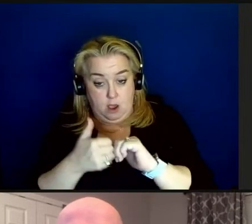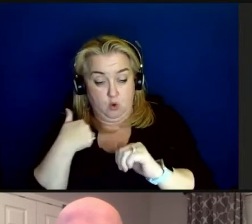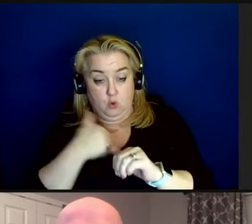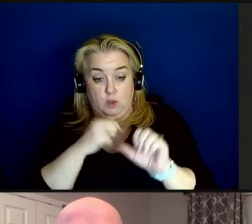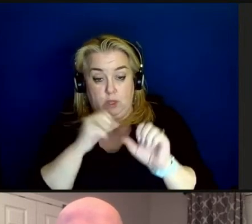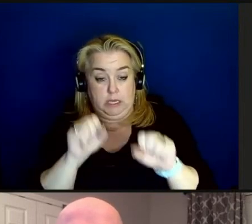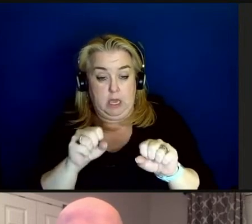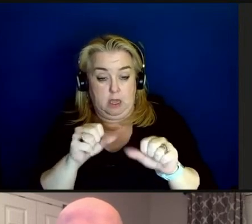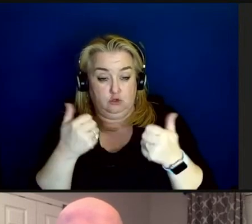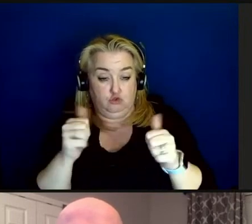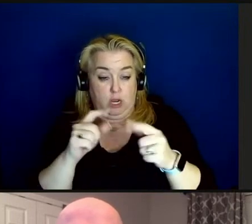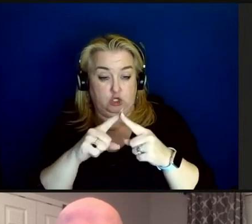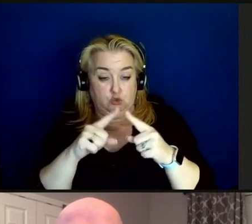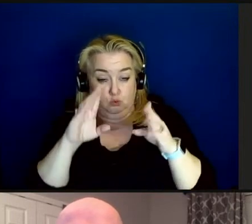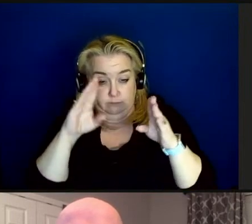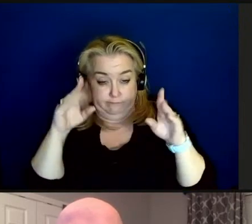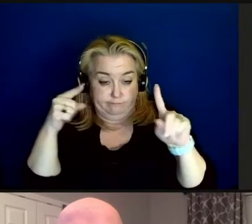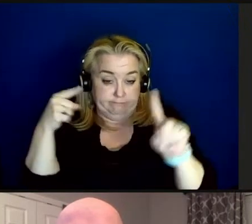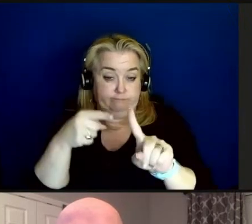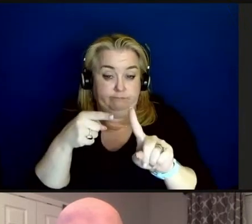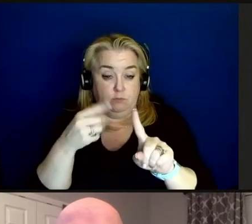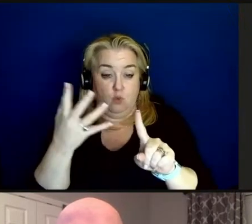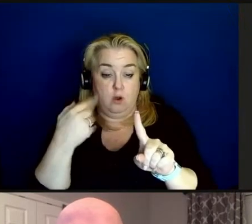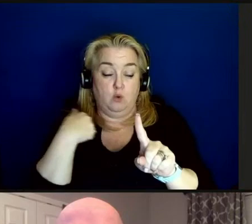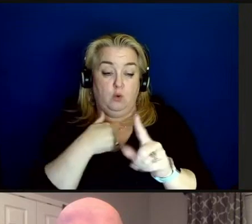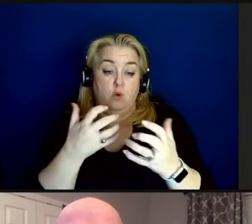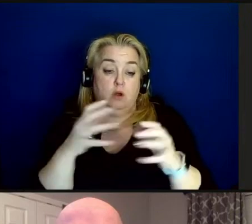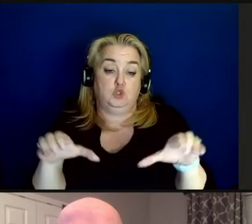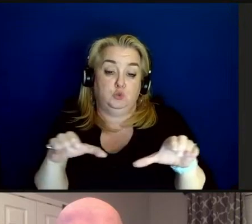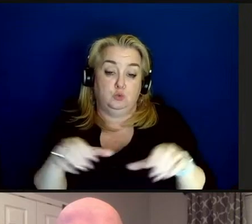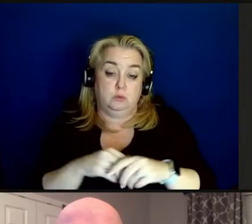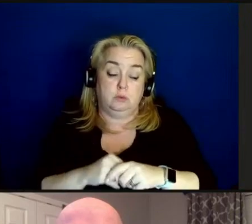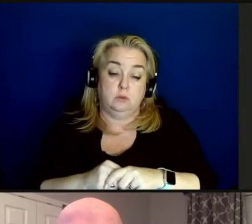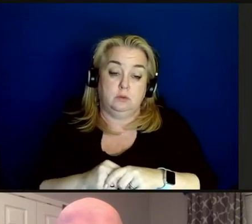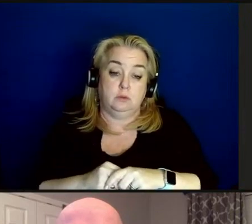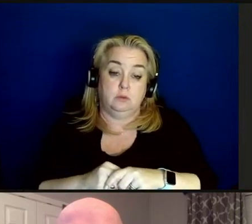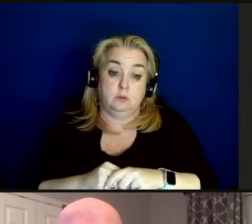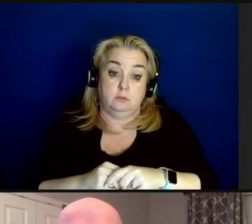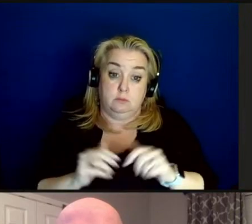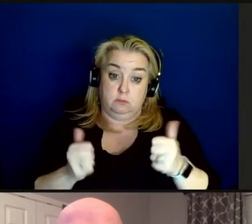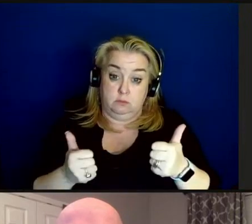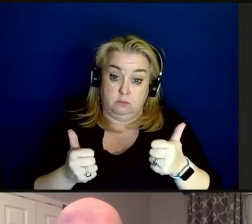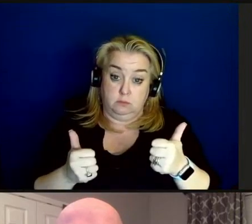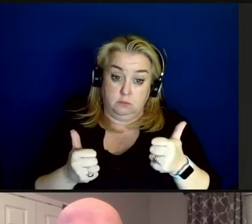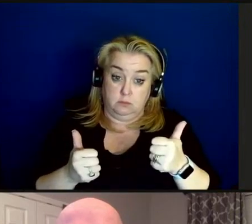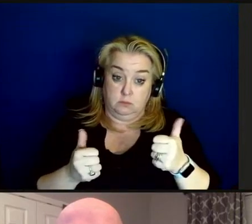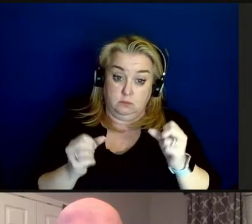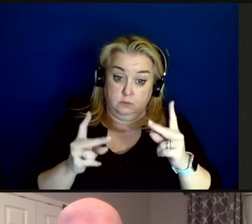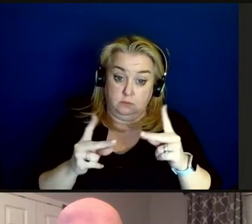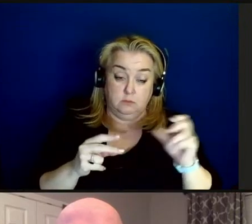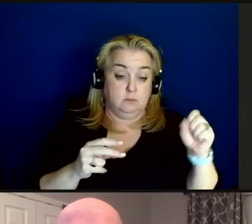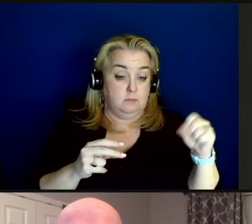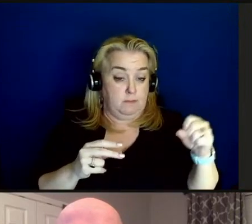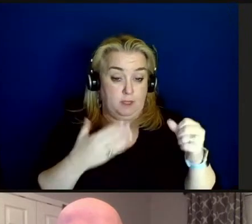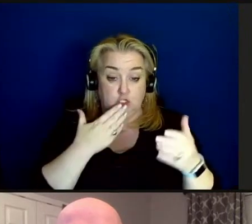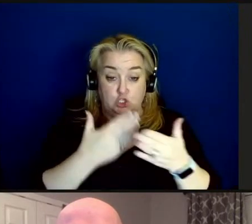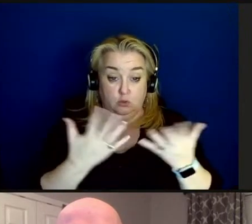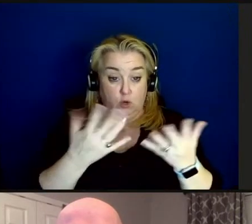OPERATIONS FEE AND WITH A LEVY